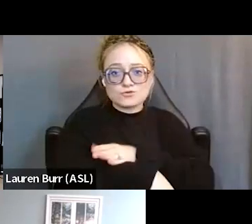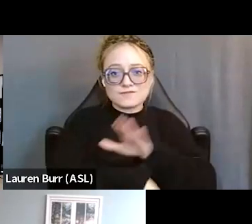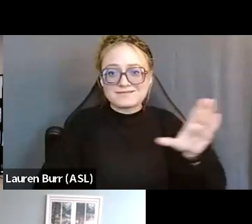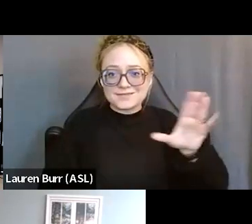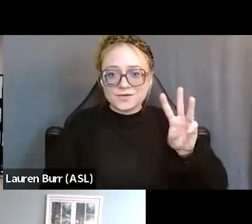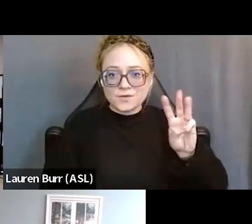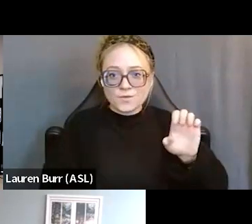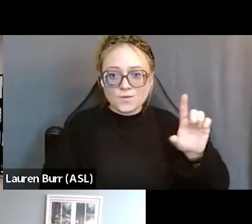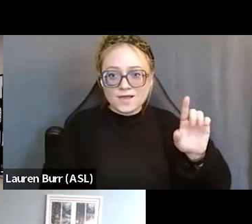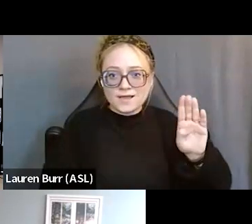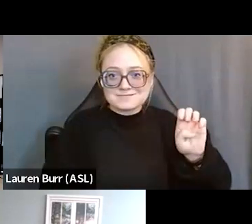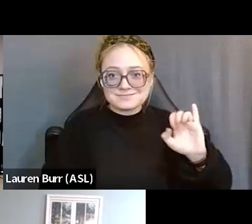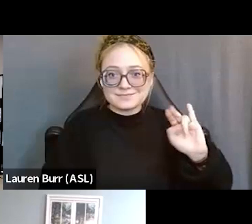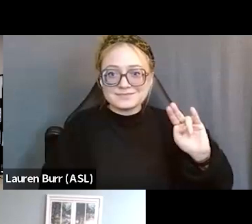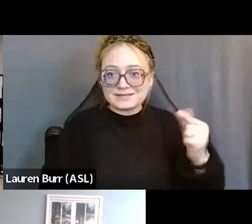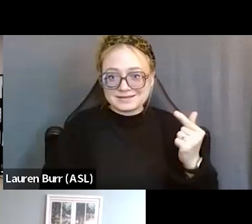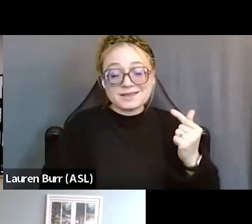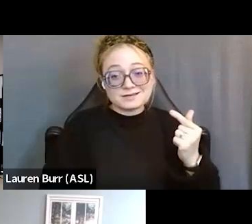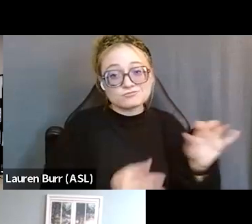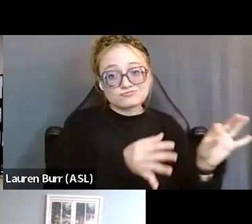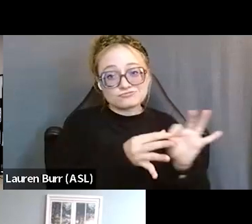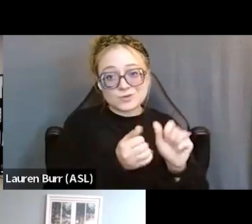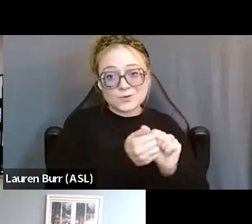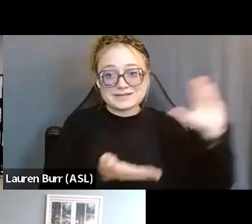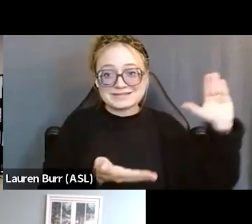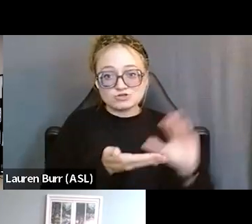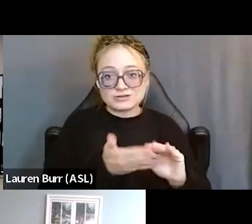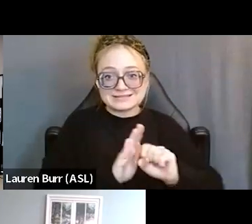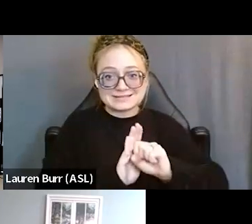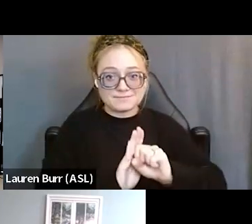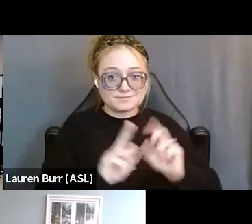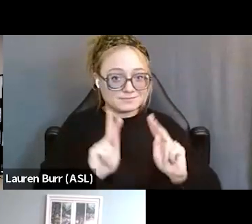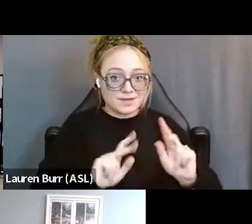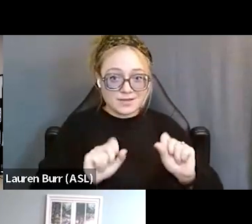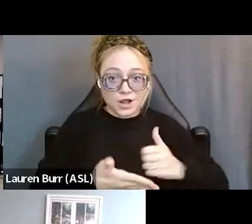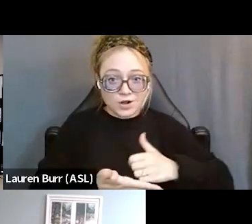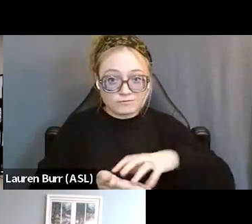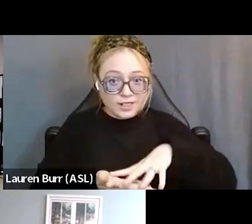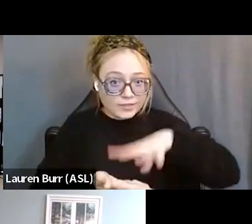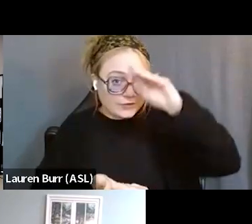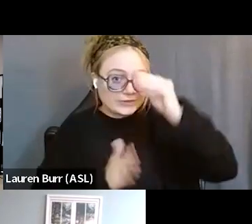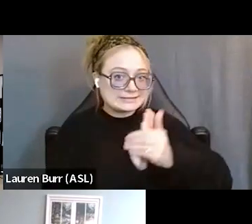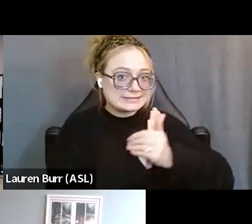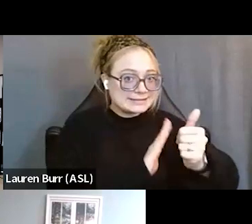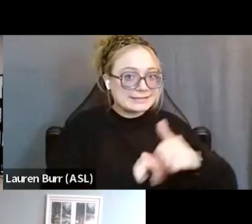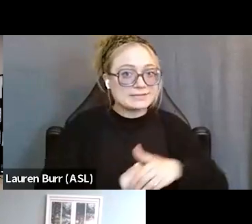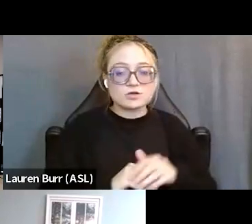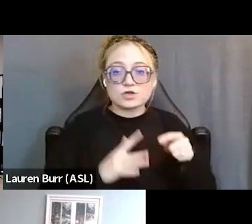with decreased symptoms, right? And so people can learn skills, people can at least even start with volunteering.